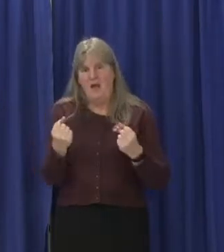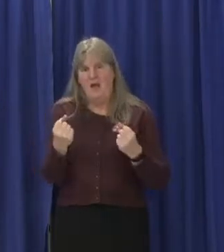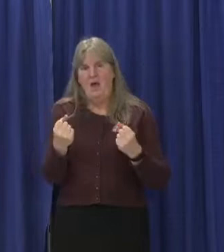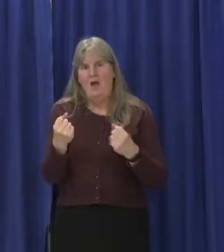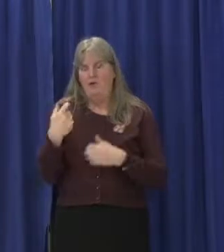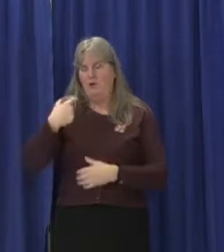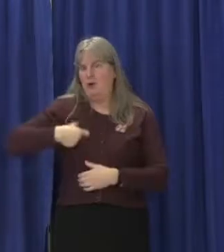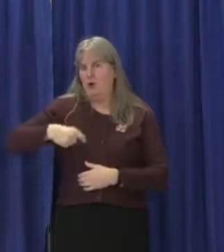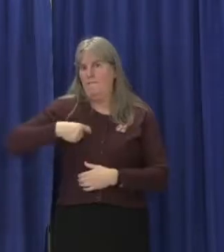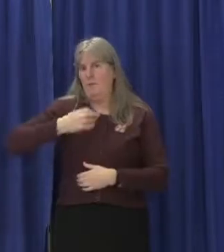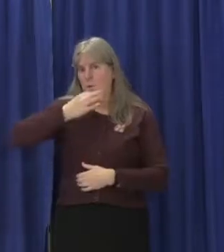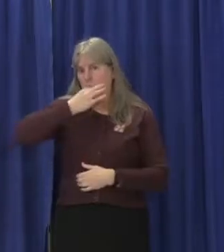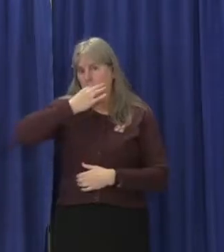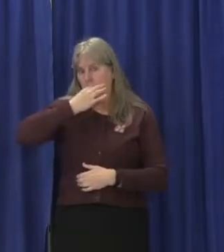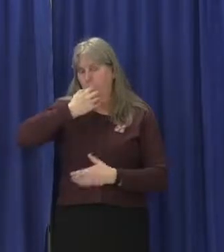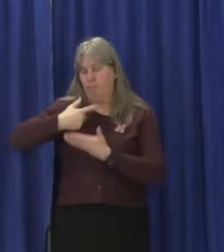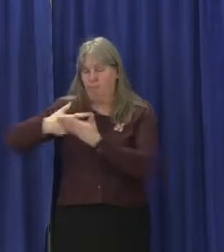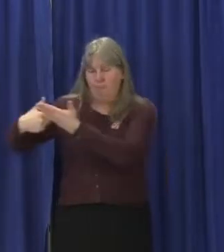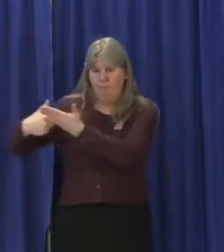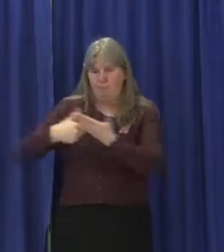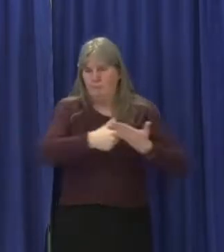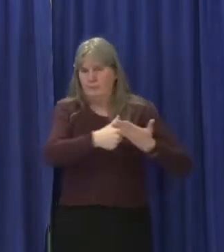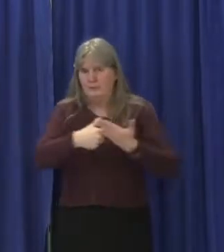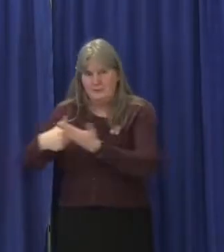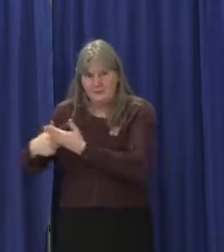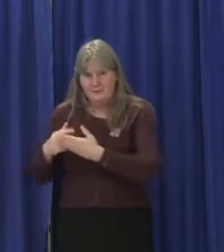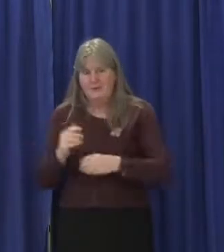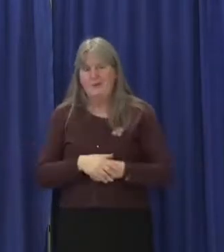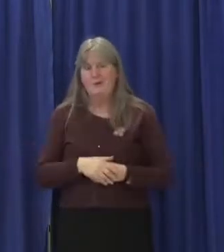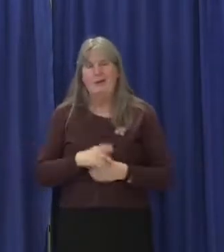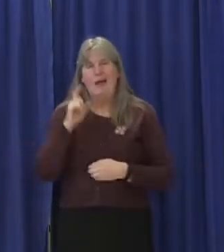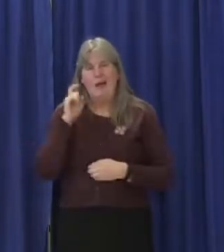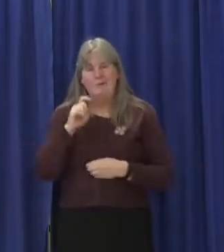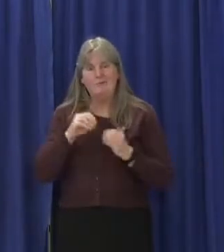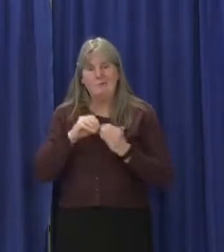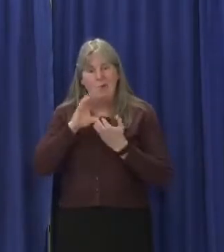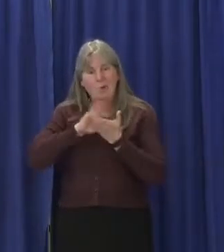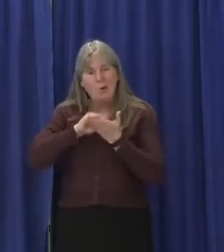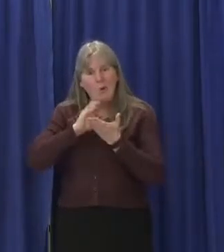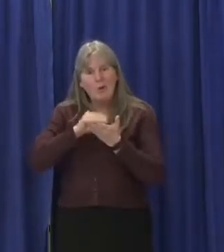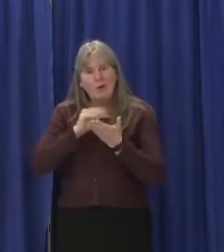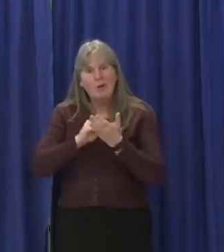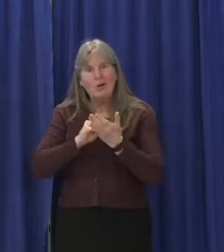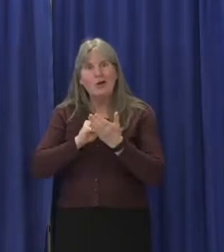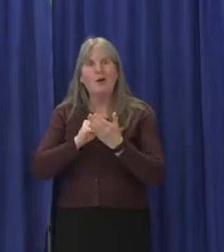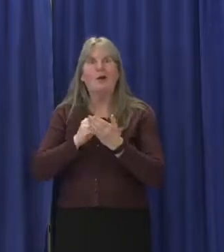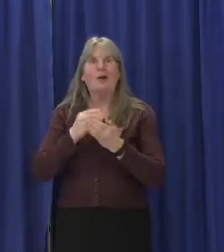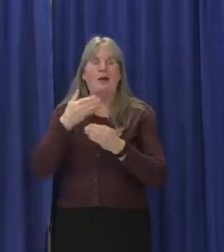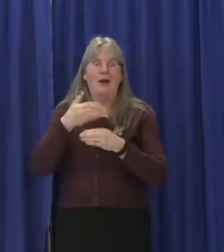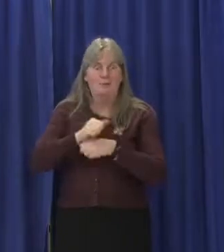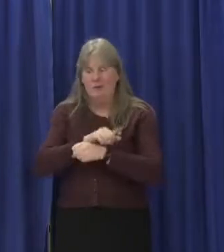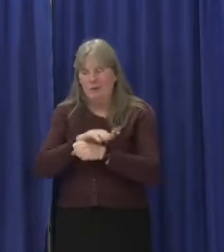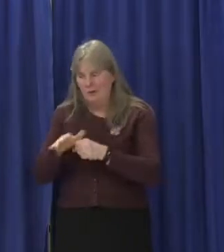to be really important. We need to learn as a society after COVID. We really do. There's so much we need to do as we pivot and change to a new